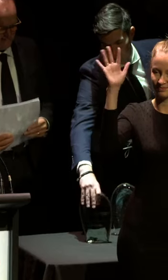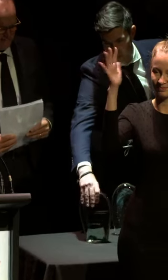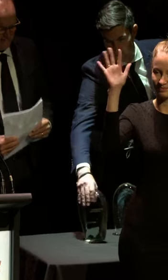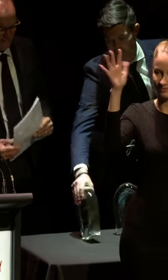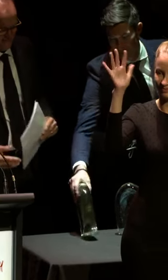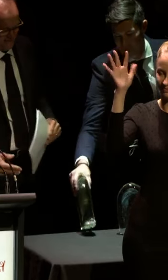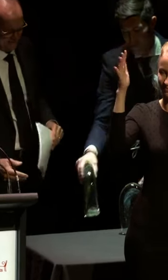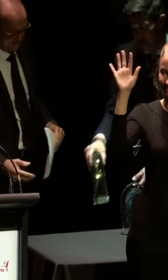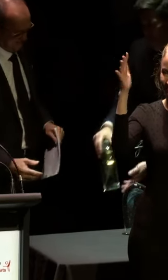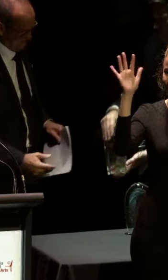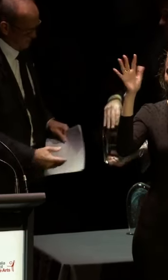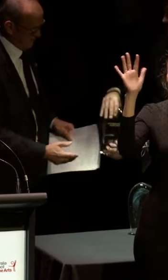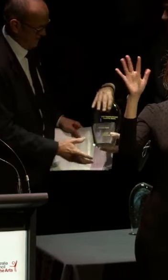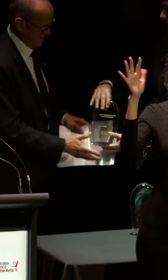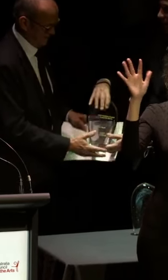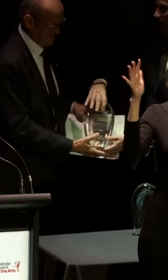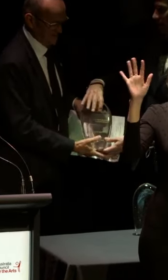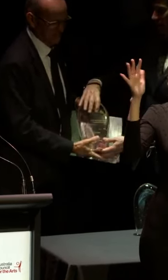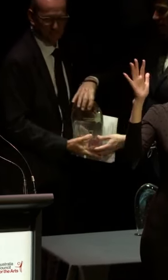Michelle Ryan.